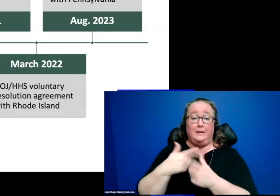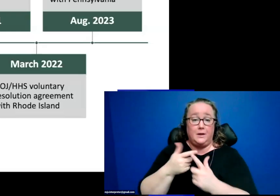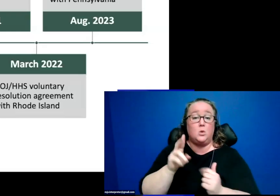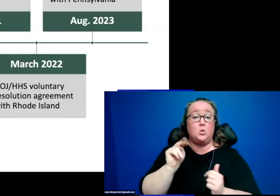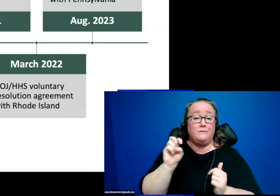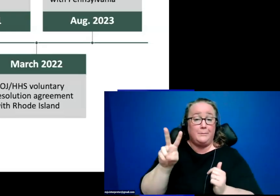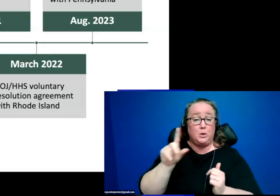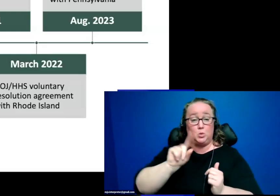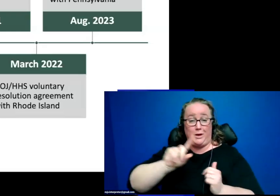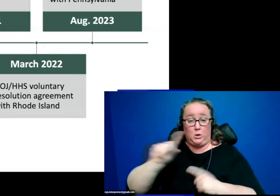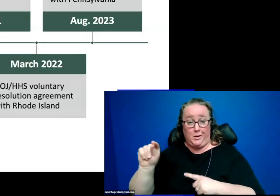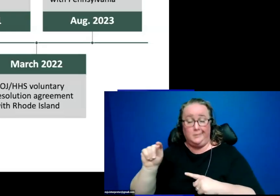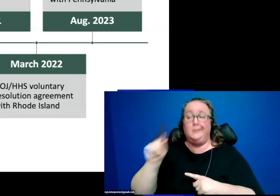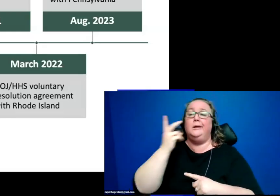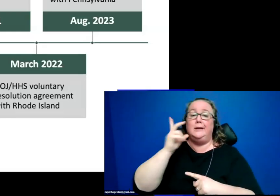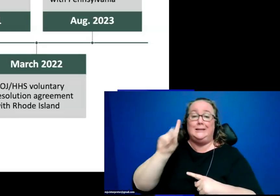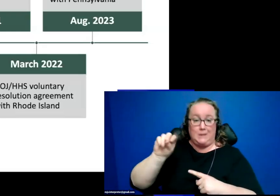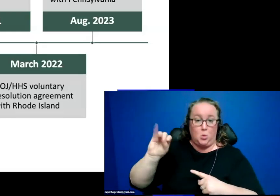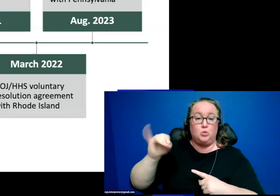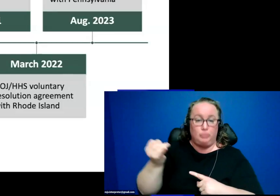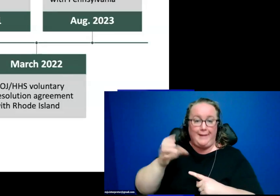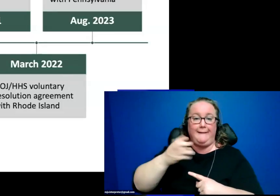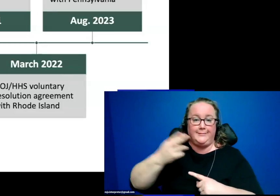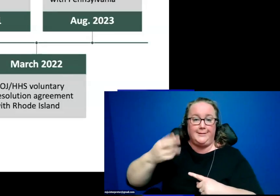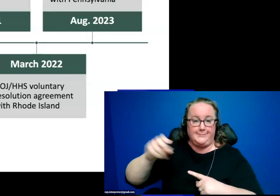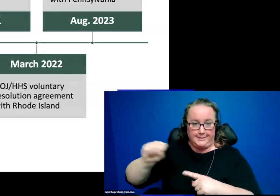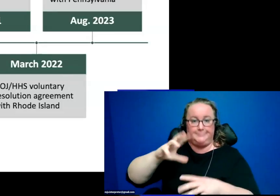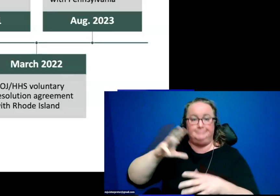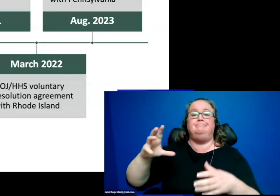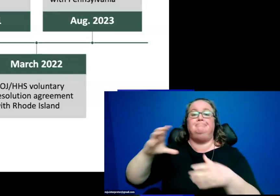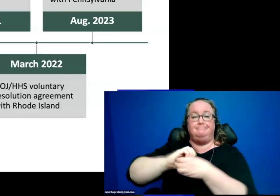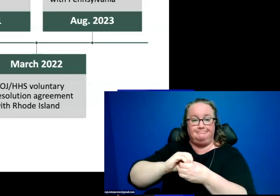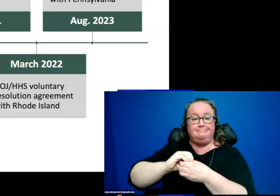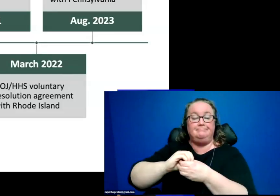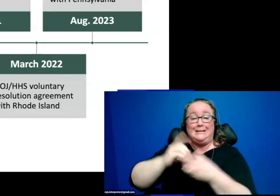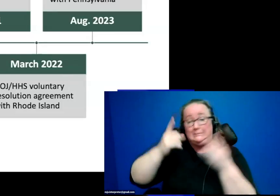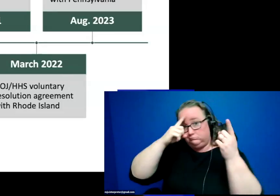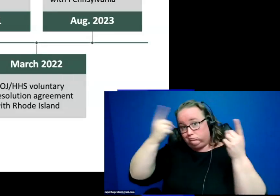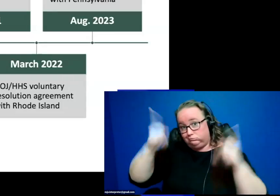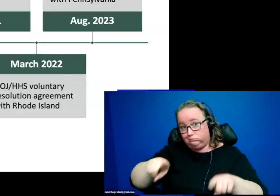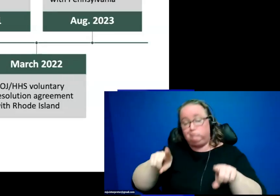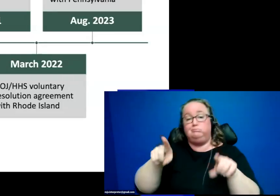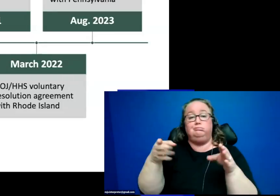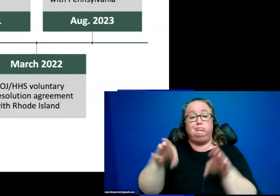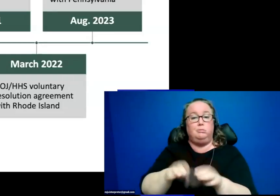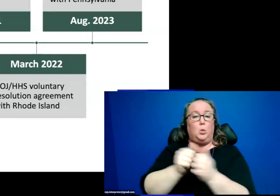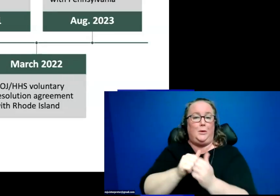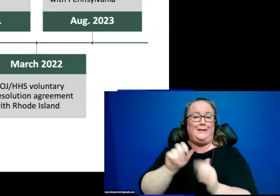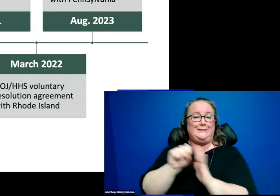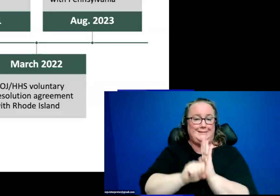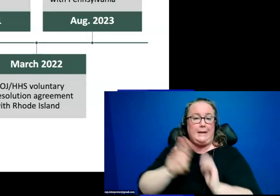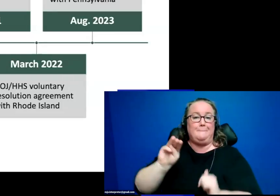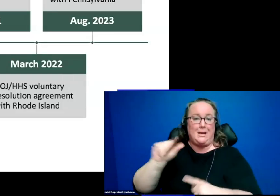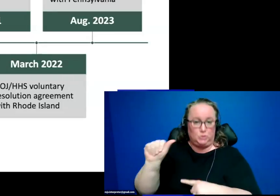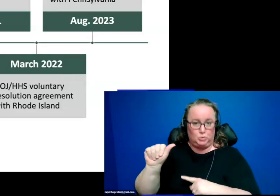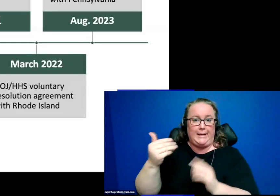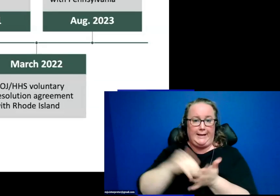we saw DOJ and HHS enter into a settlement agreement with the state of Massachusetts where they really sort of pushed on what